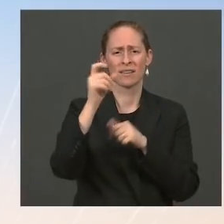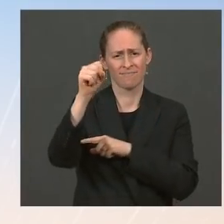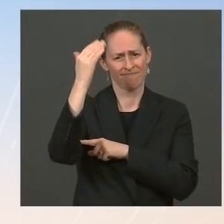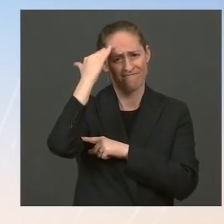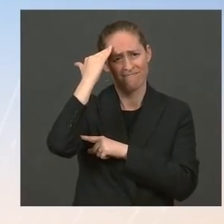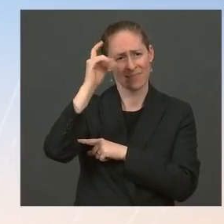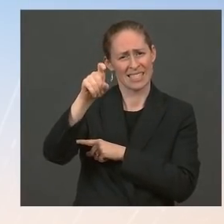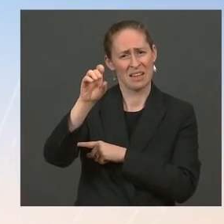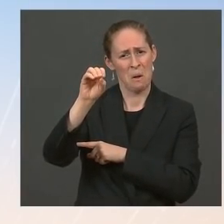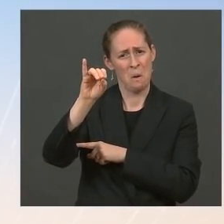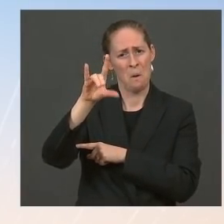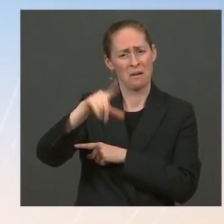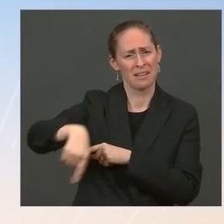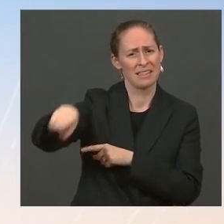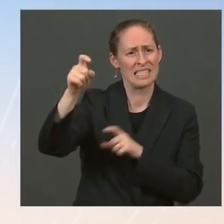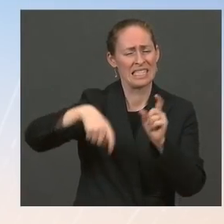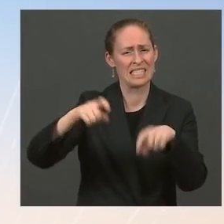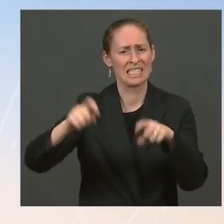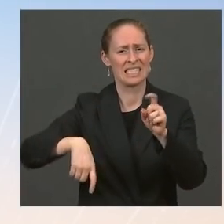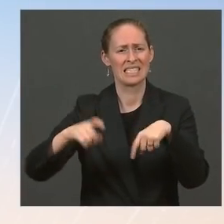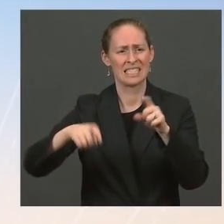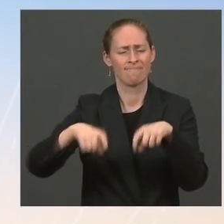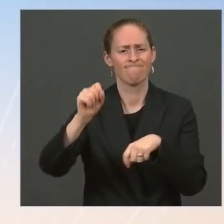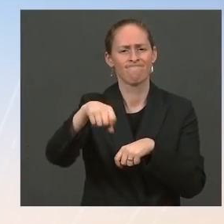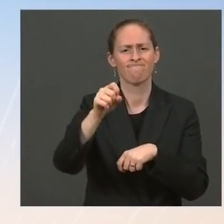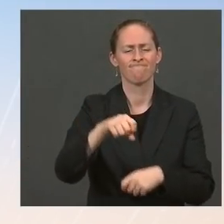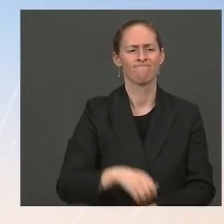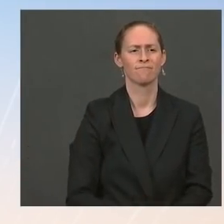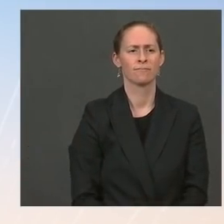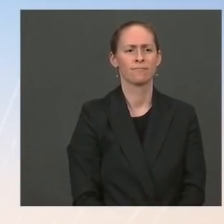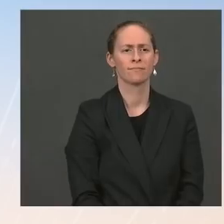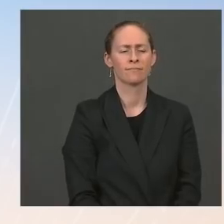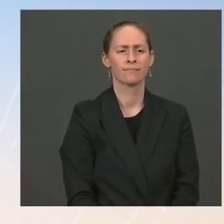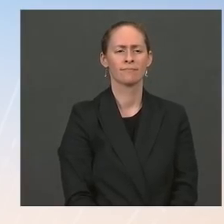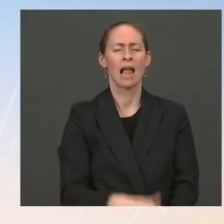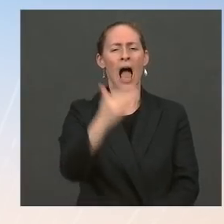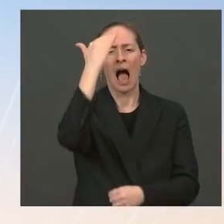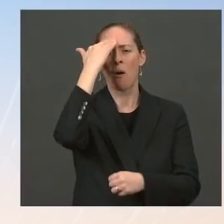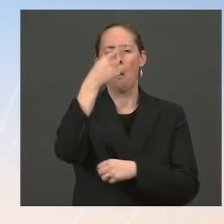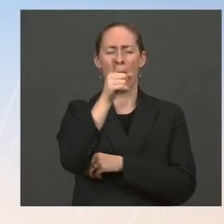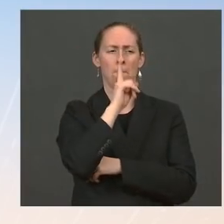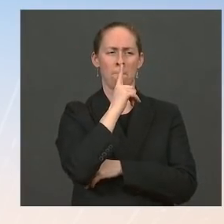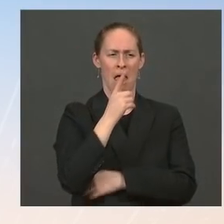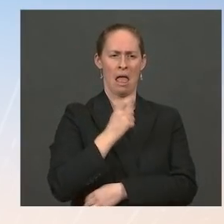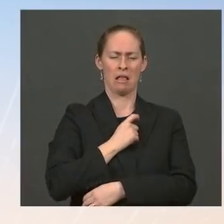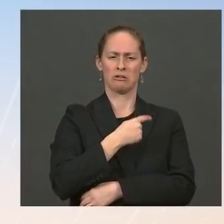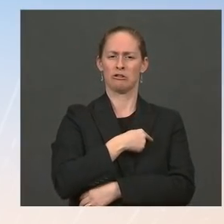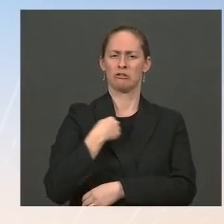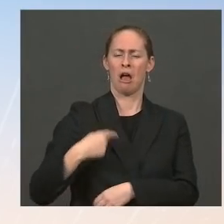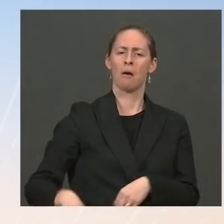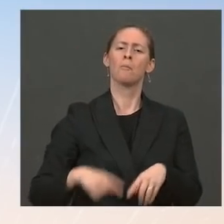I don't have an update -- I know you weren't exactly asking about China, but -- about that. But that is an ongoing conversation